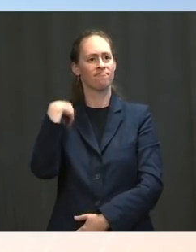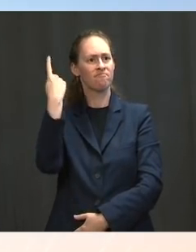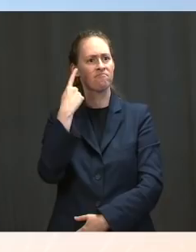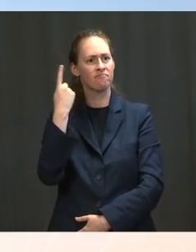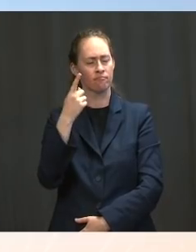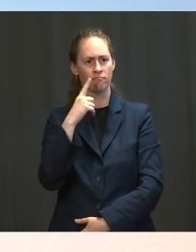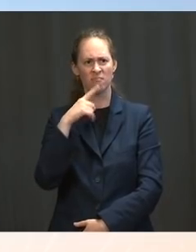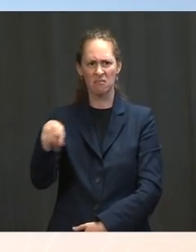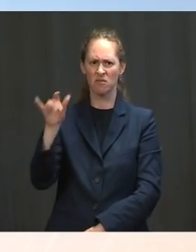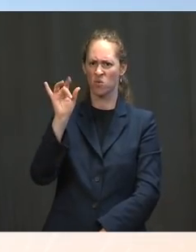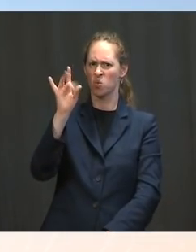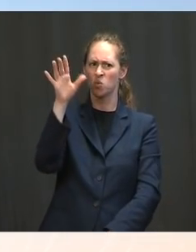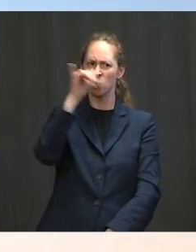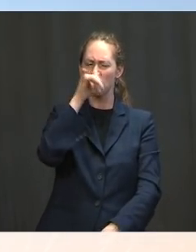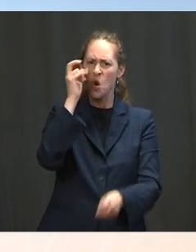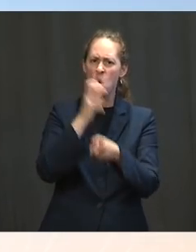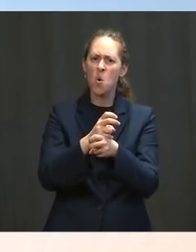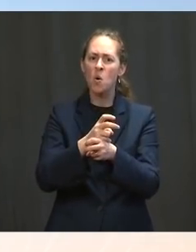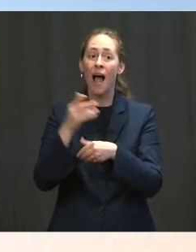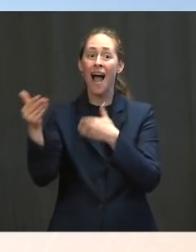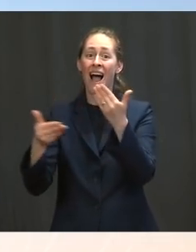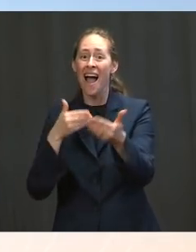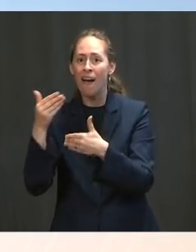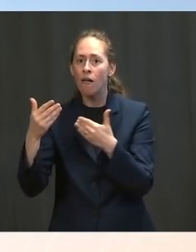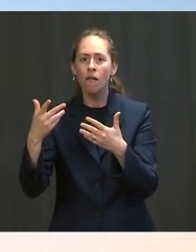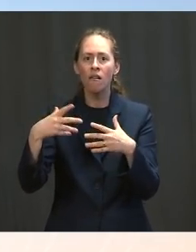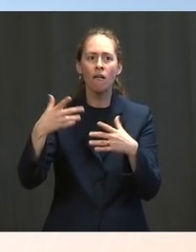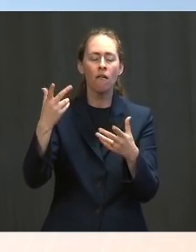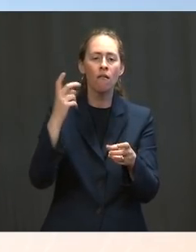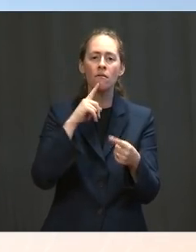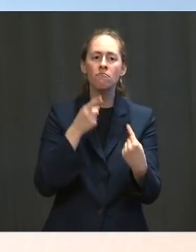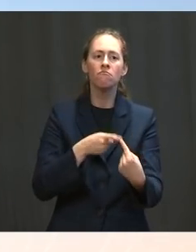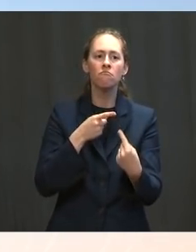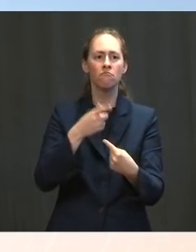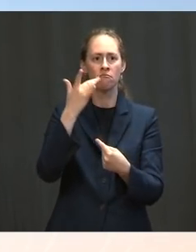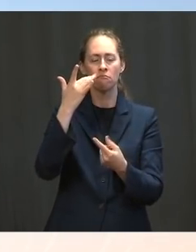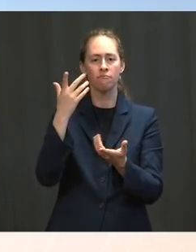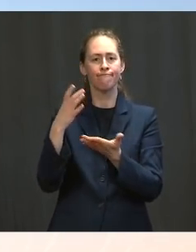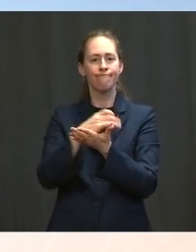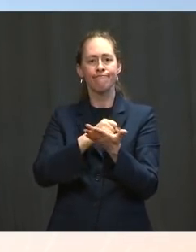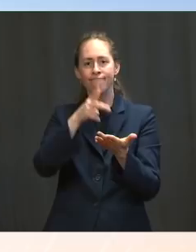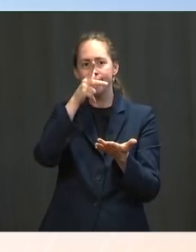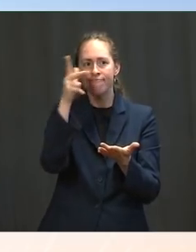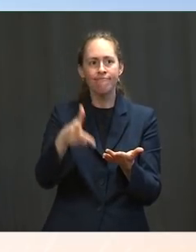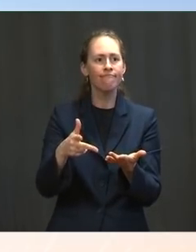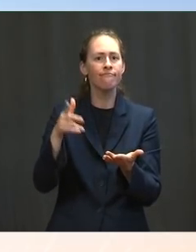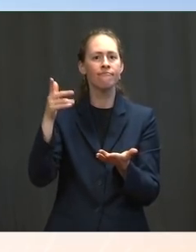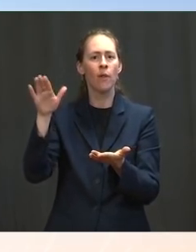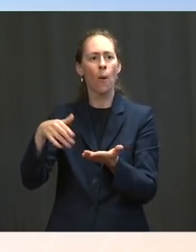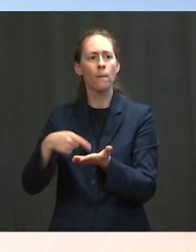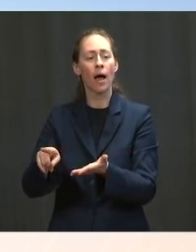perhaps, low-skill, low-wage jobs. Is the White House offering any advice to those employers at this point,